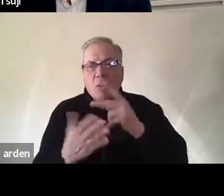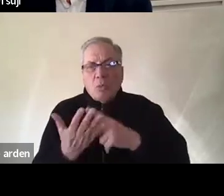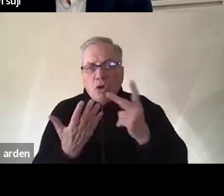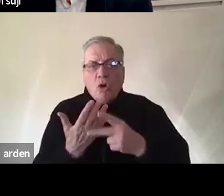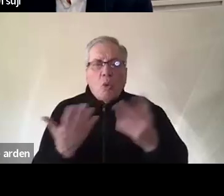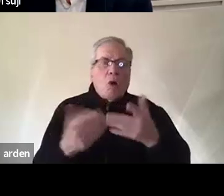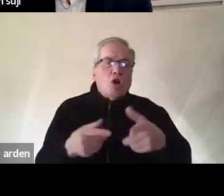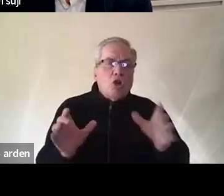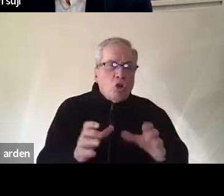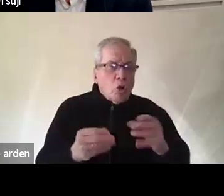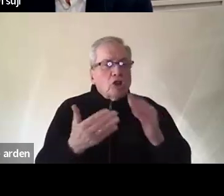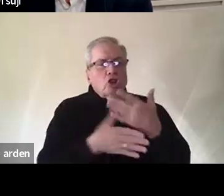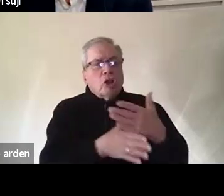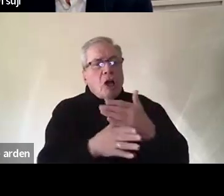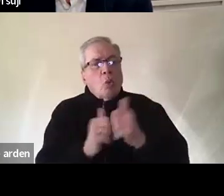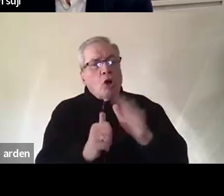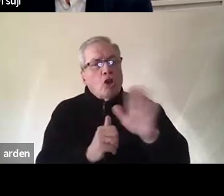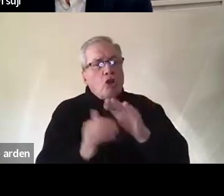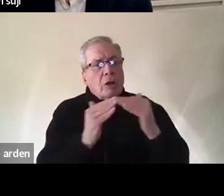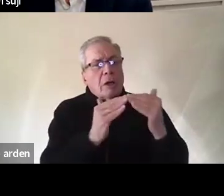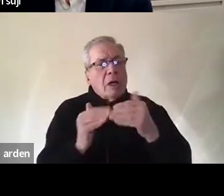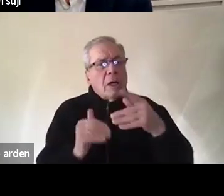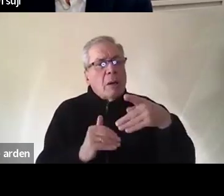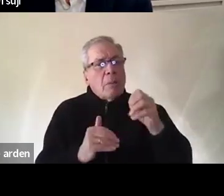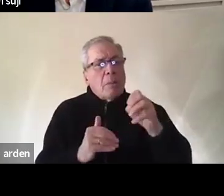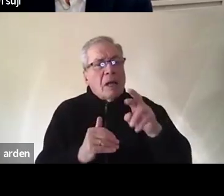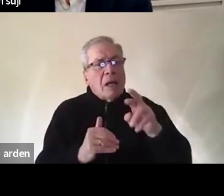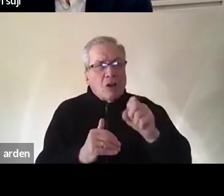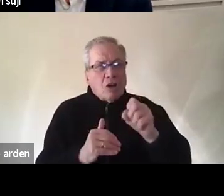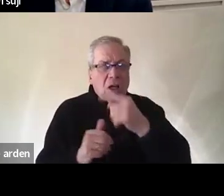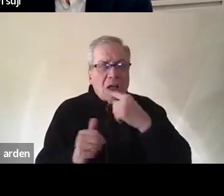things you are doing and share with your peers. And each group has